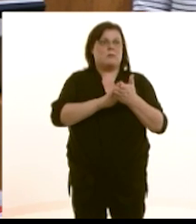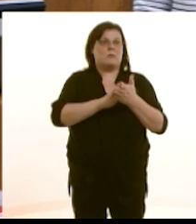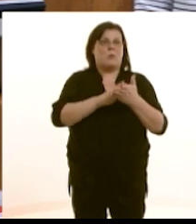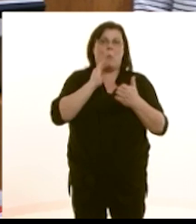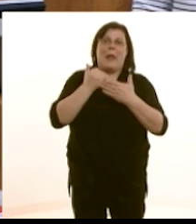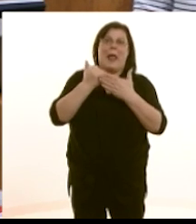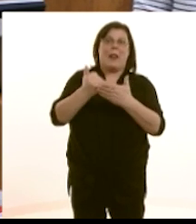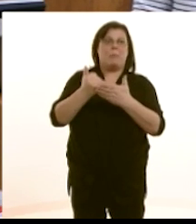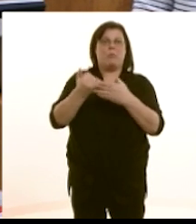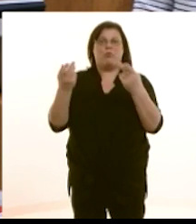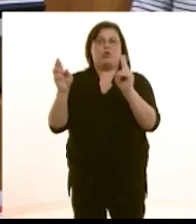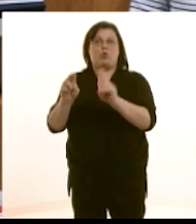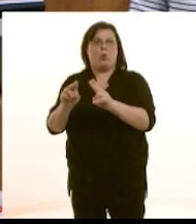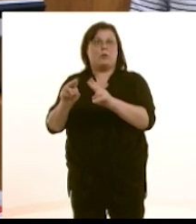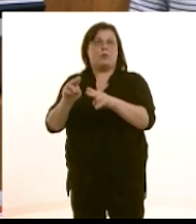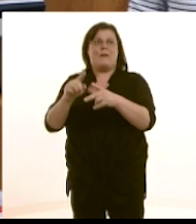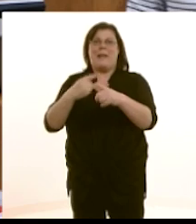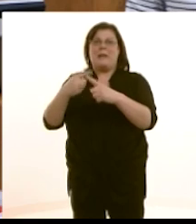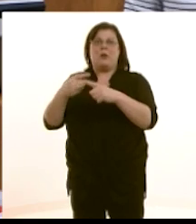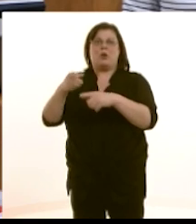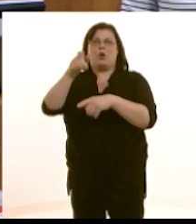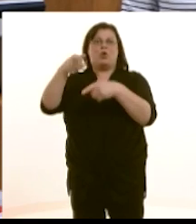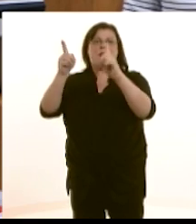what she is suggesting is we should train 1,000 doctors. It takes 10 years, at least,